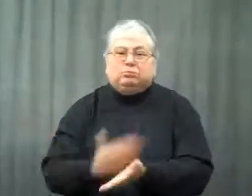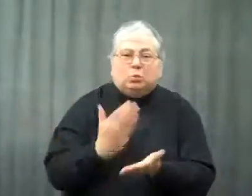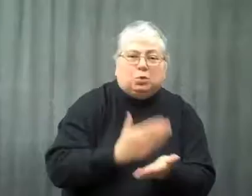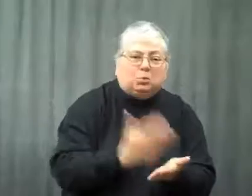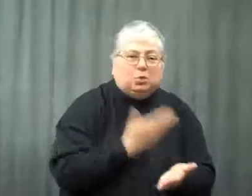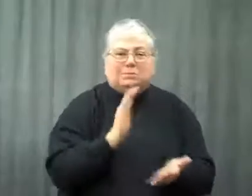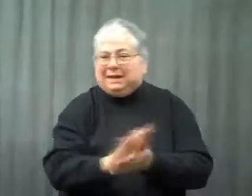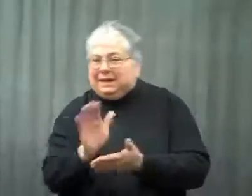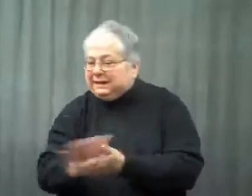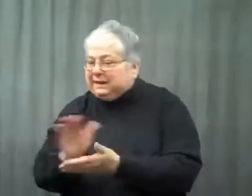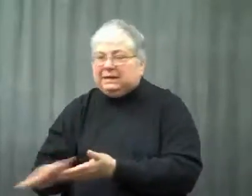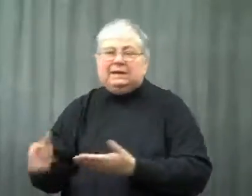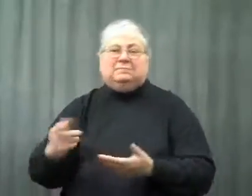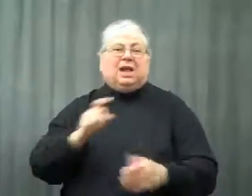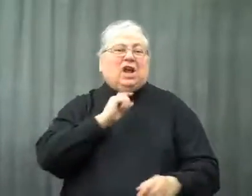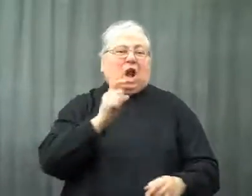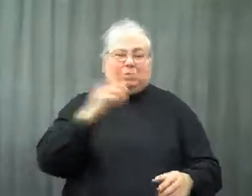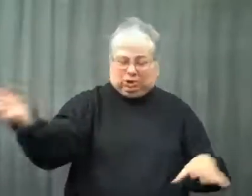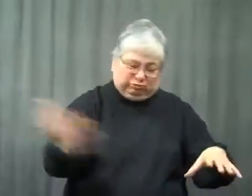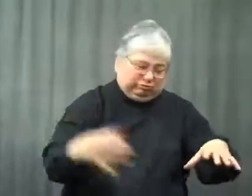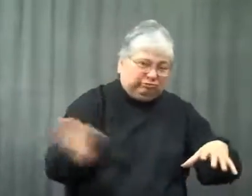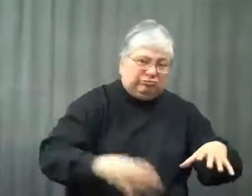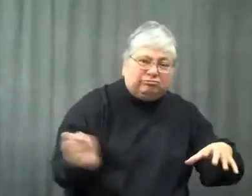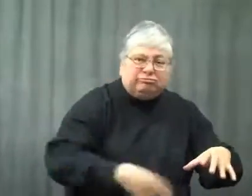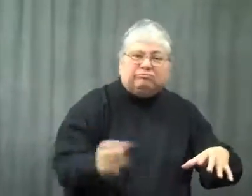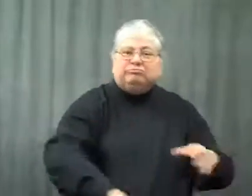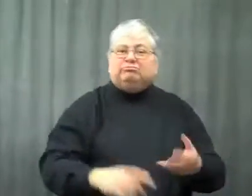to sweep up the area and pick up garbage.